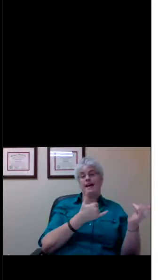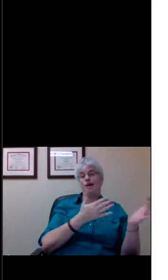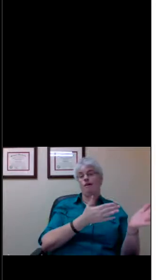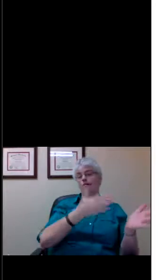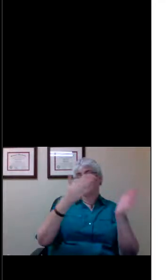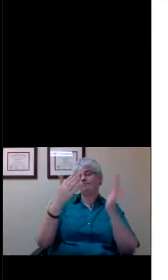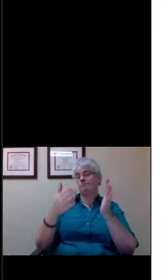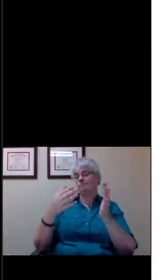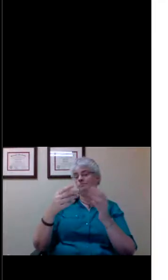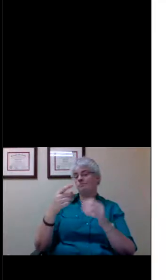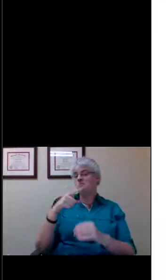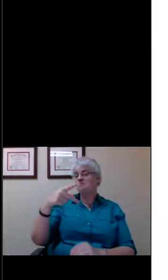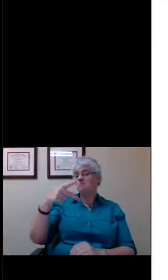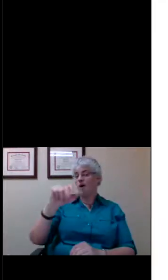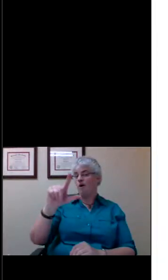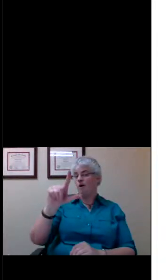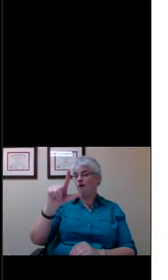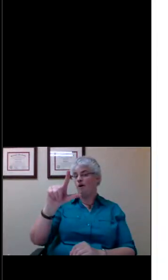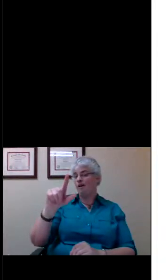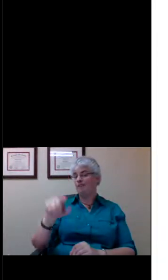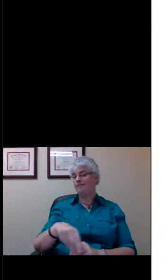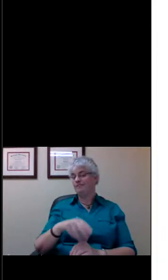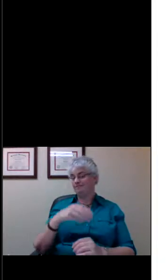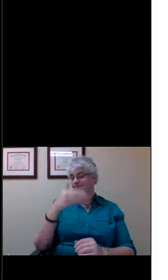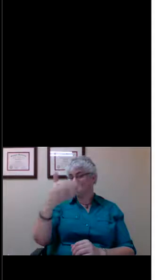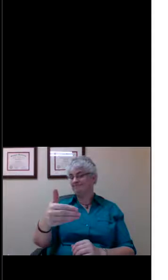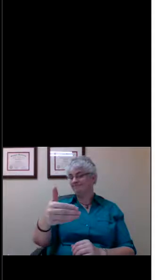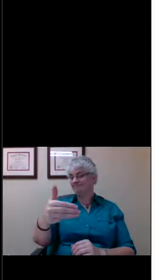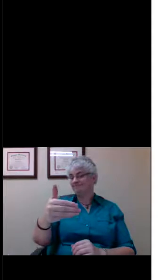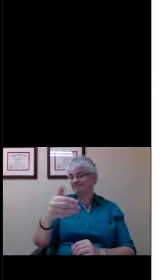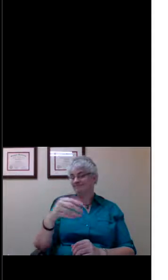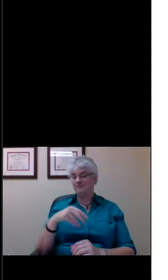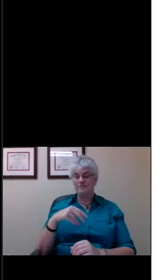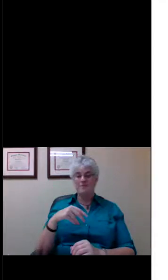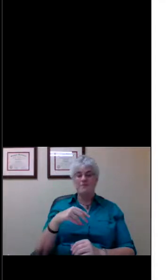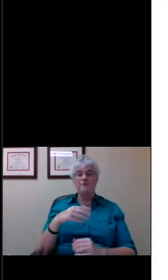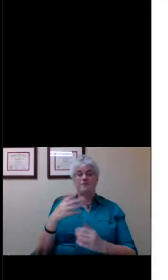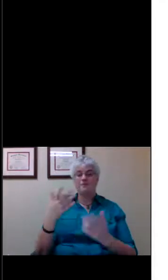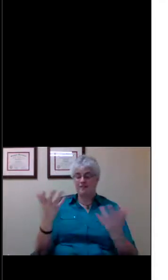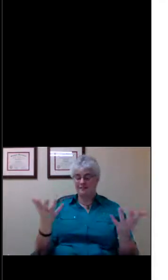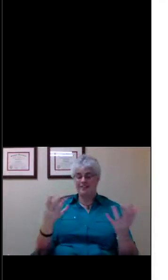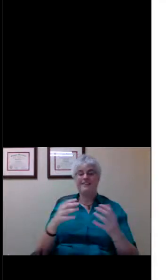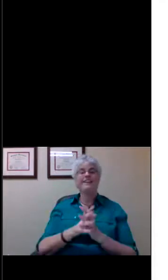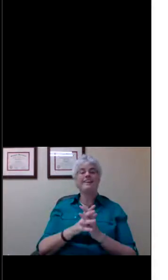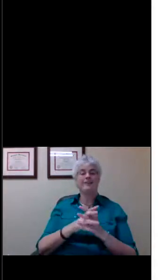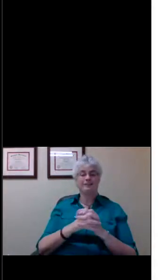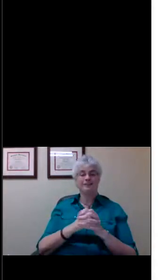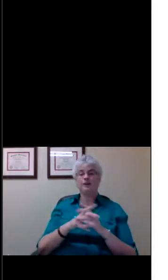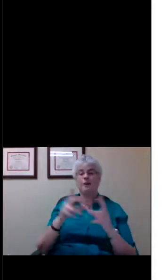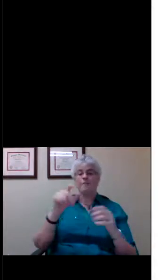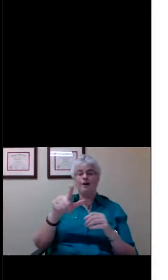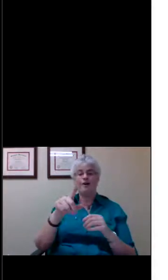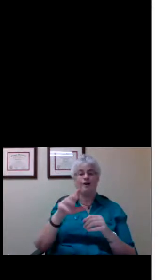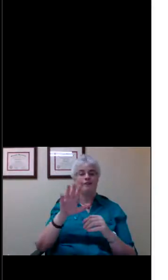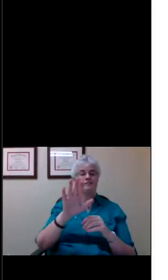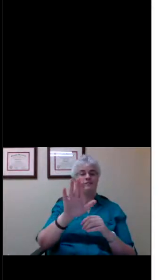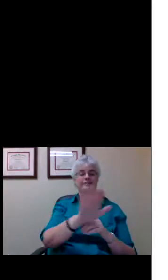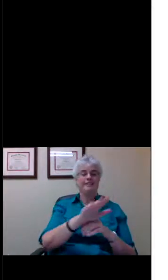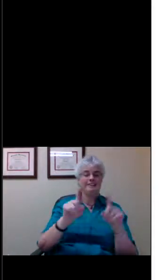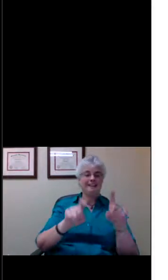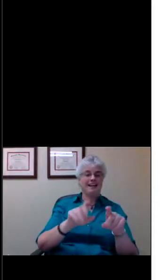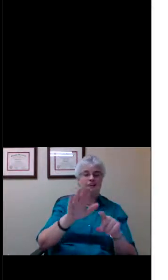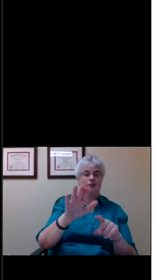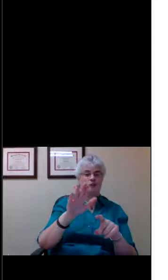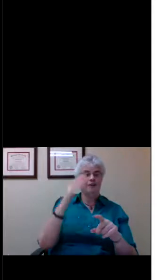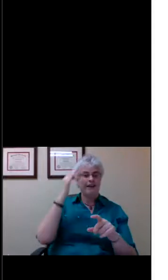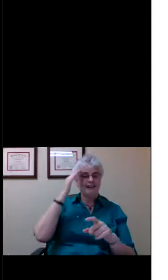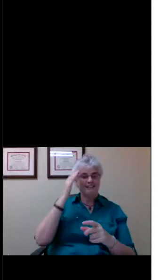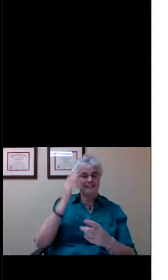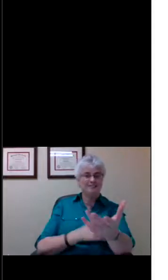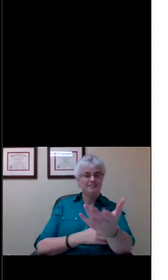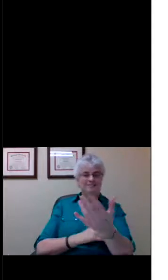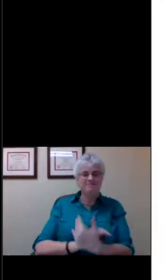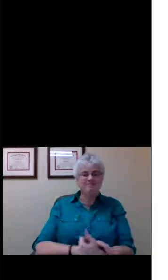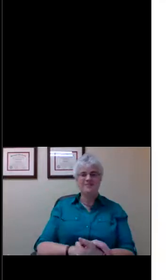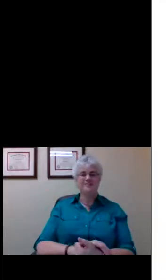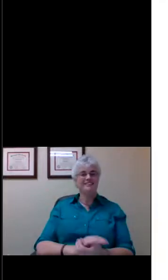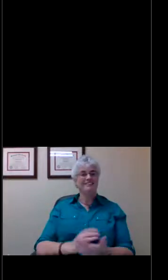So next, then- ready for the next poll. So the- yeah the poll to test your